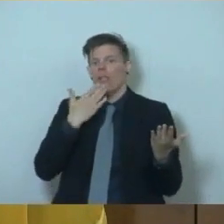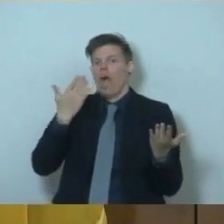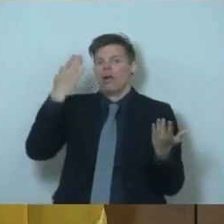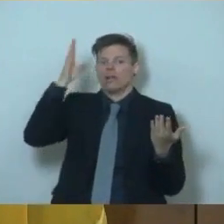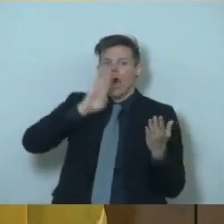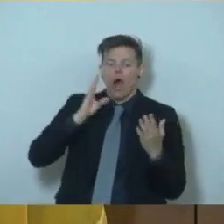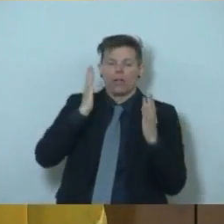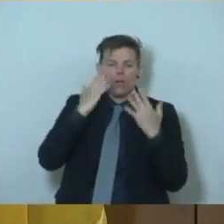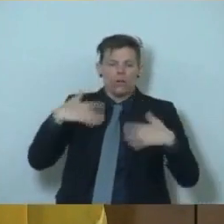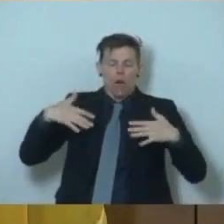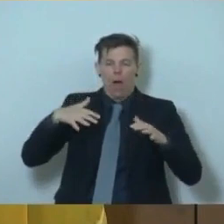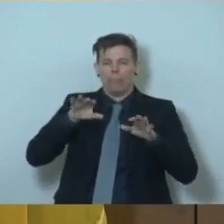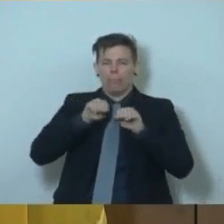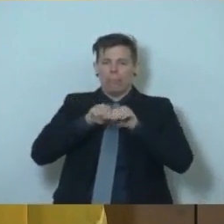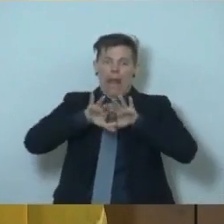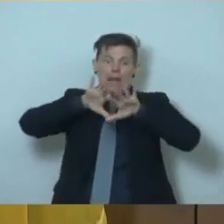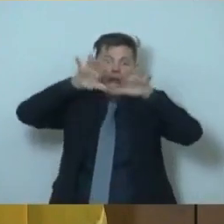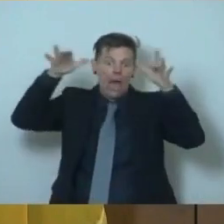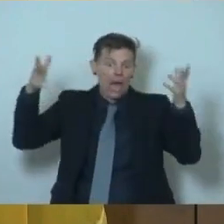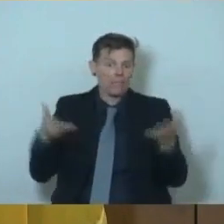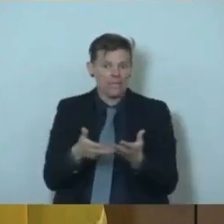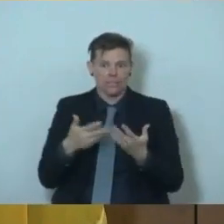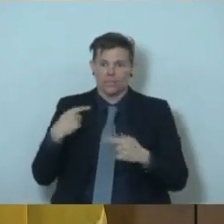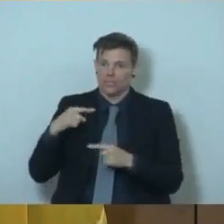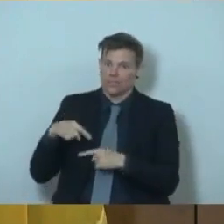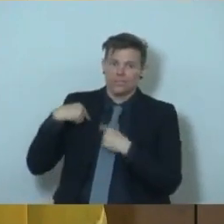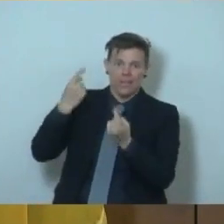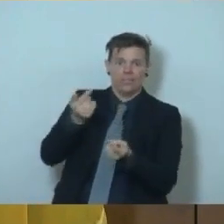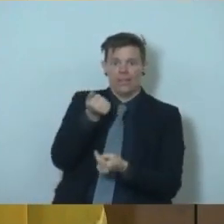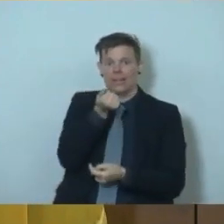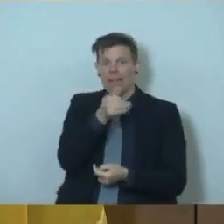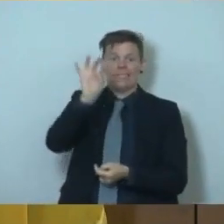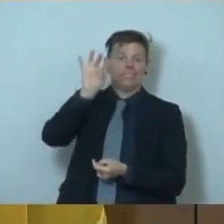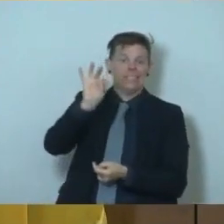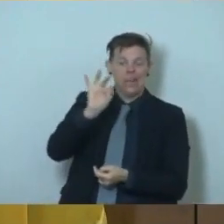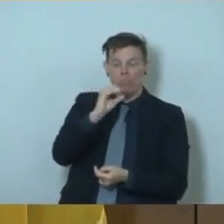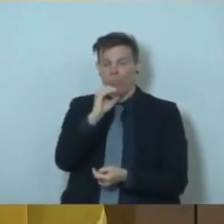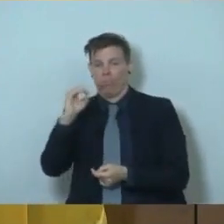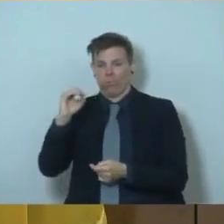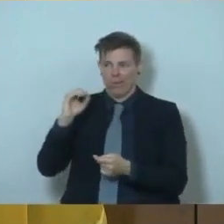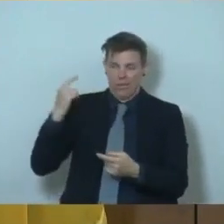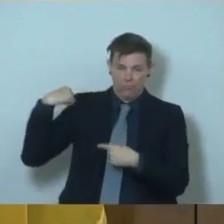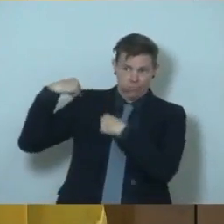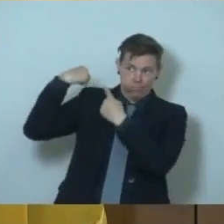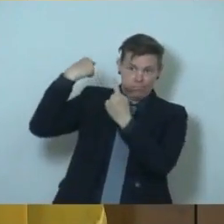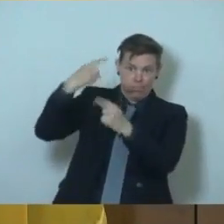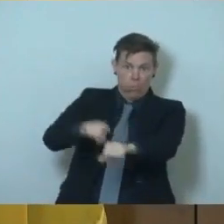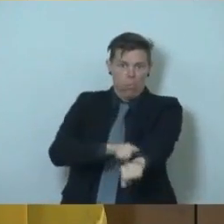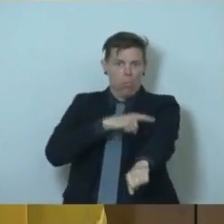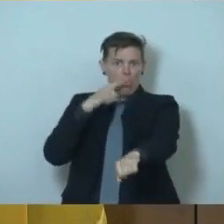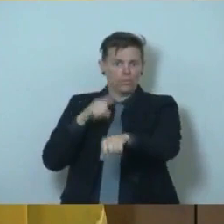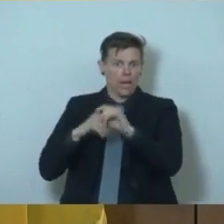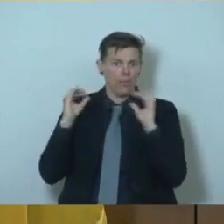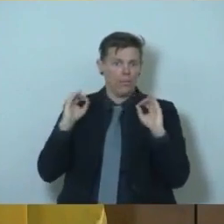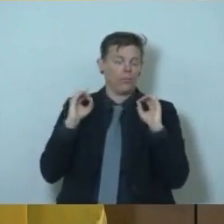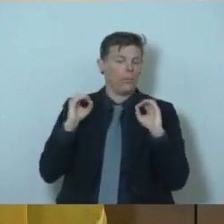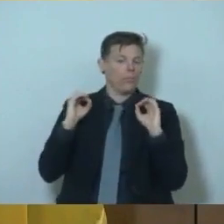THANK POD WE HAVE NOT SEEN PAN DEG LIKE THIS SINCE THE EARLY 1900'S.